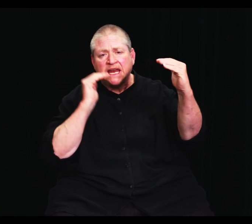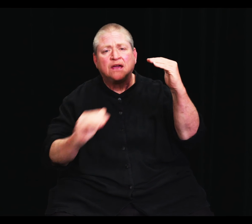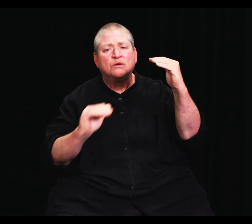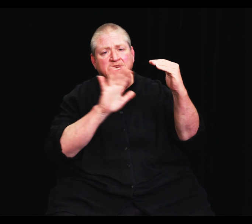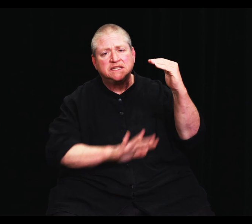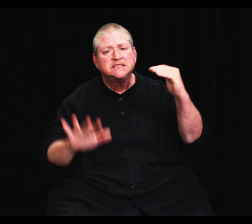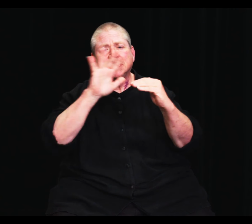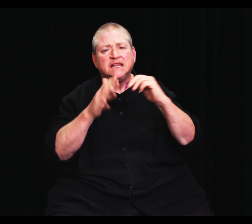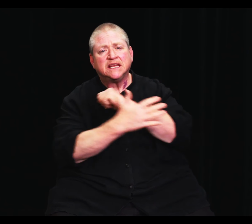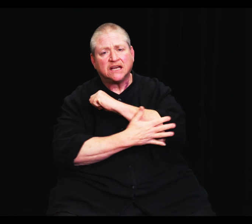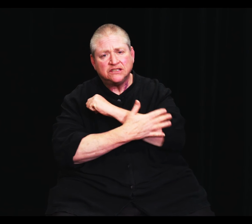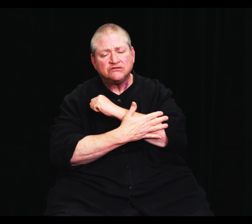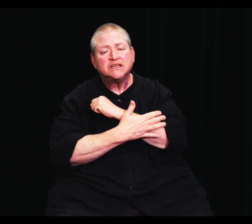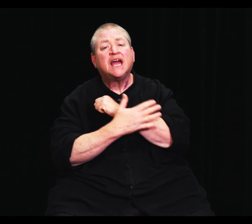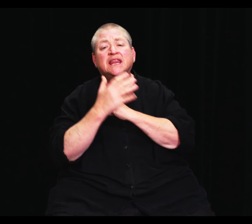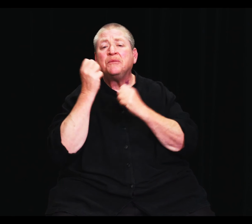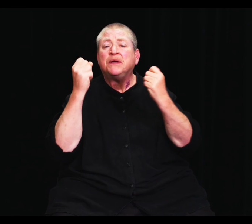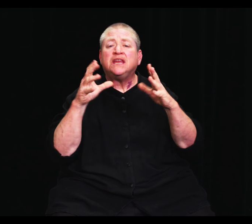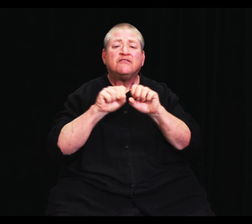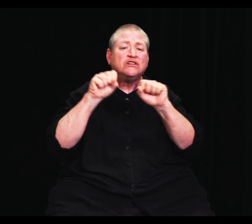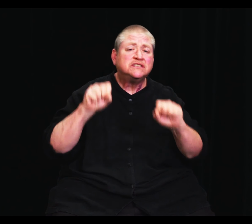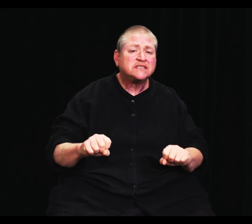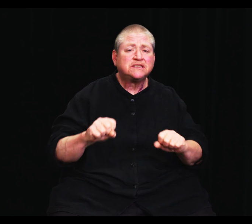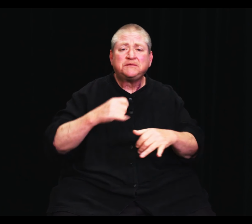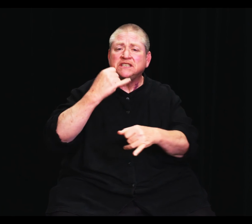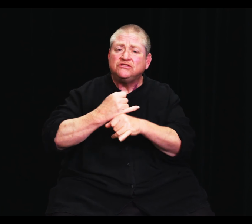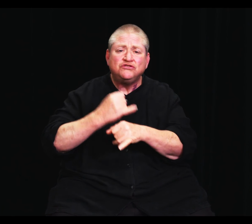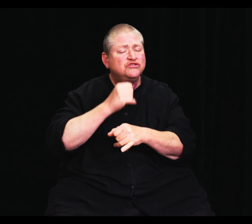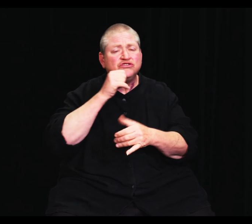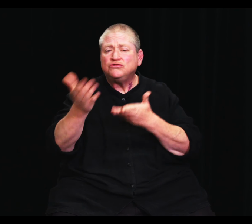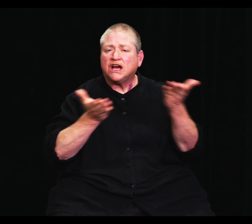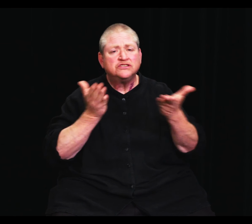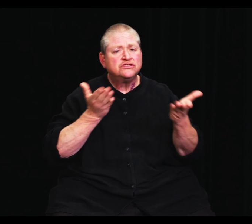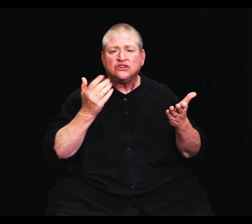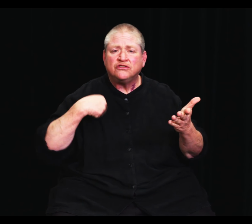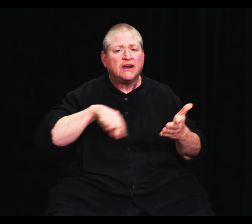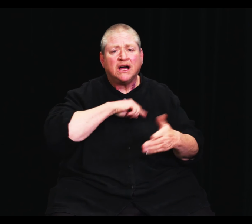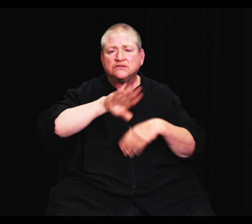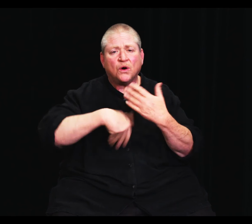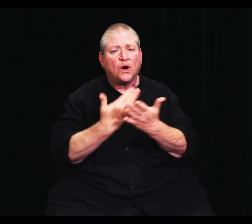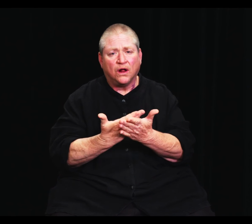2020 has starkly revealed deep inequities across the nation and shown us that so many of our systems